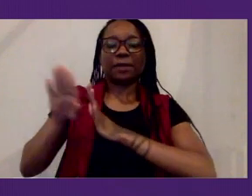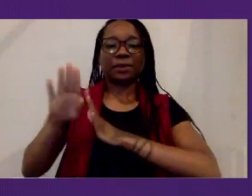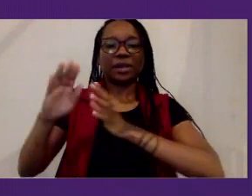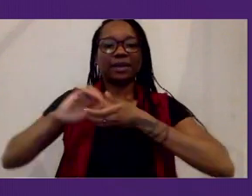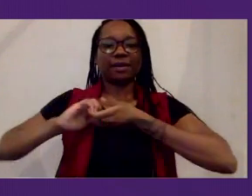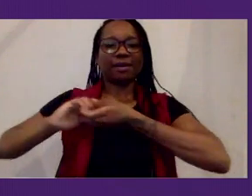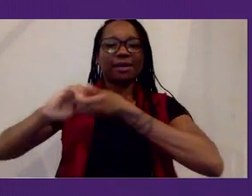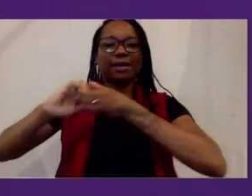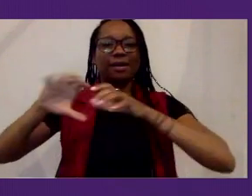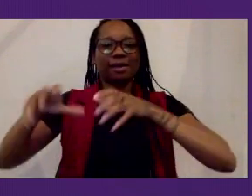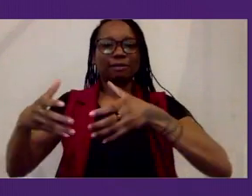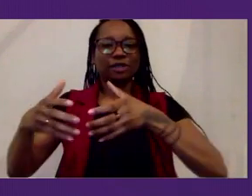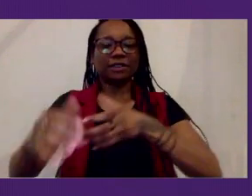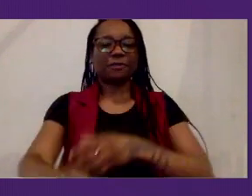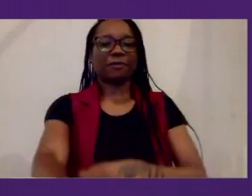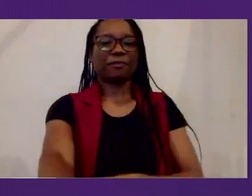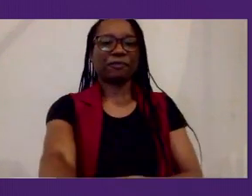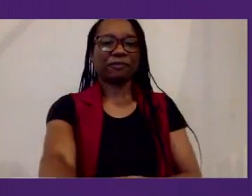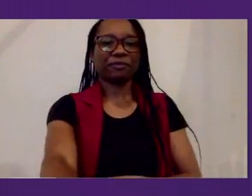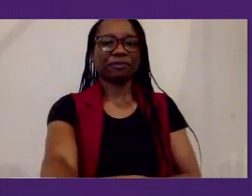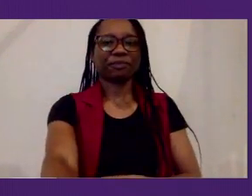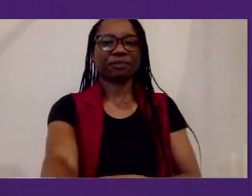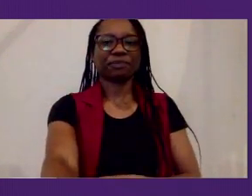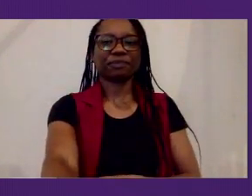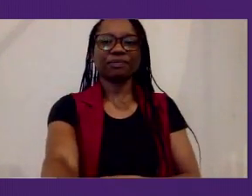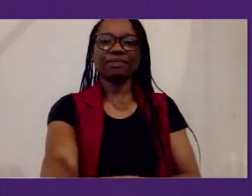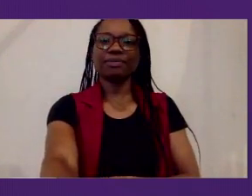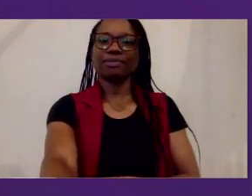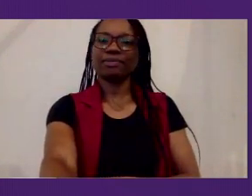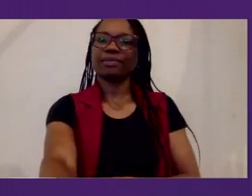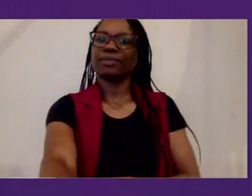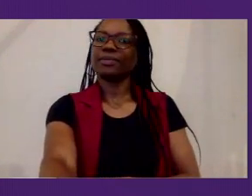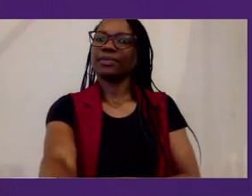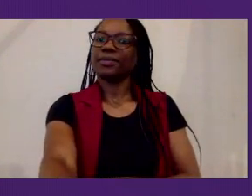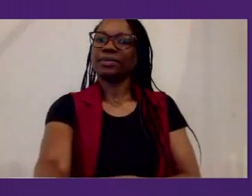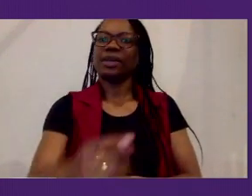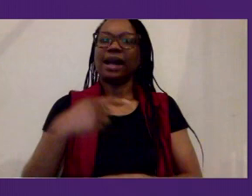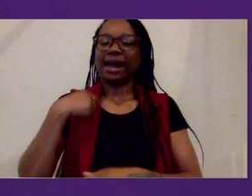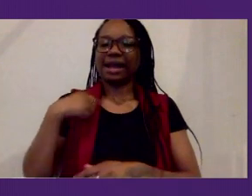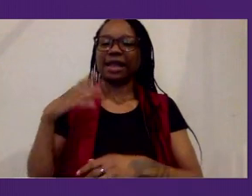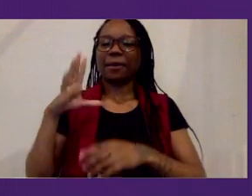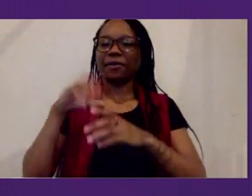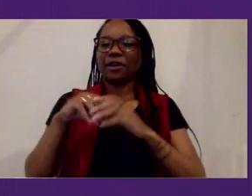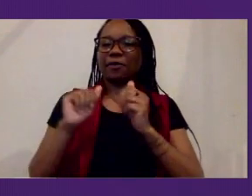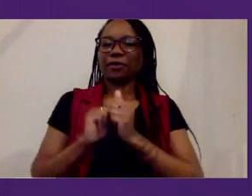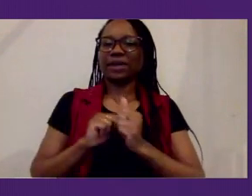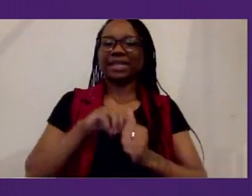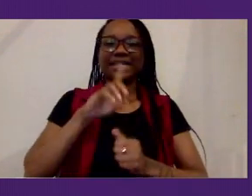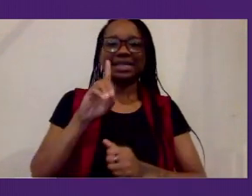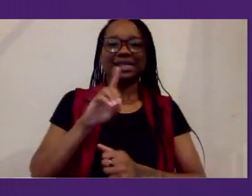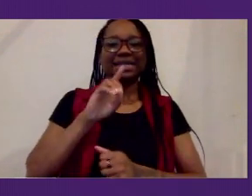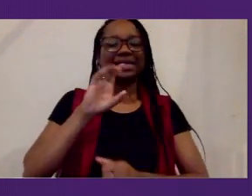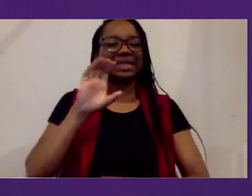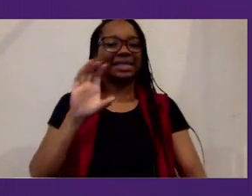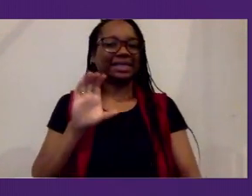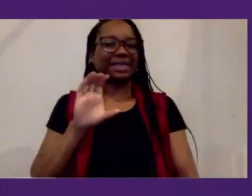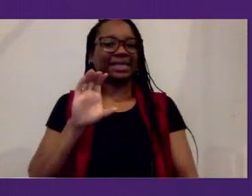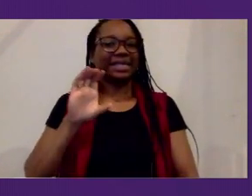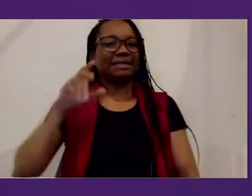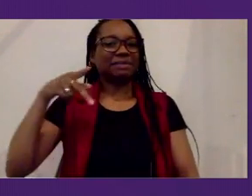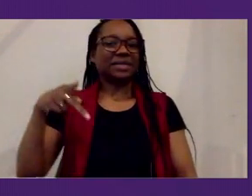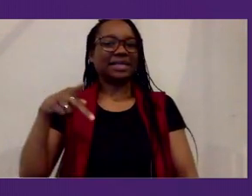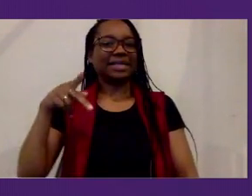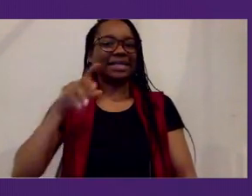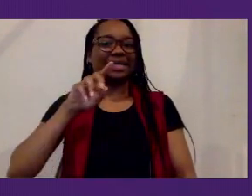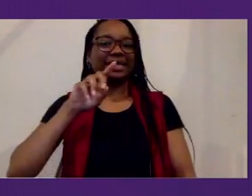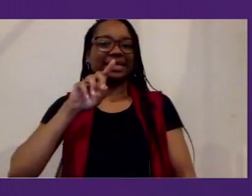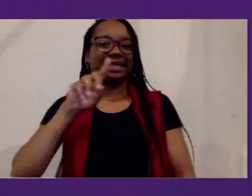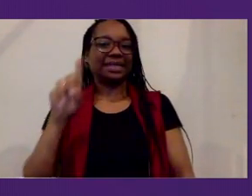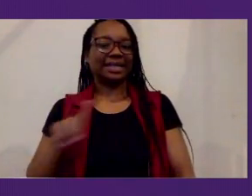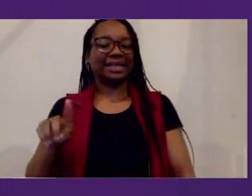with DCPZ - it's DC Project Zero - and I've been at this now for over 20 years. I know I started